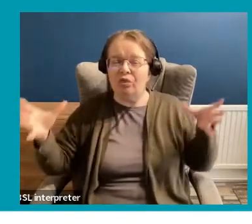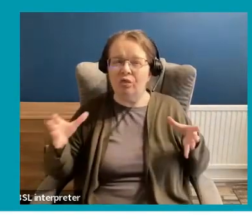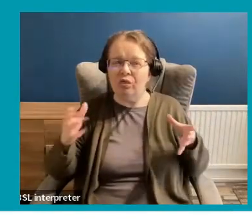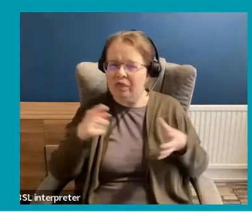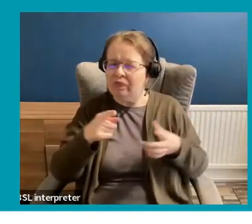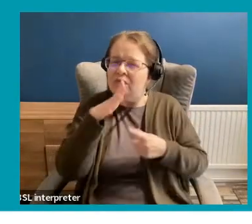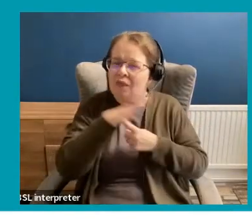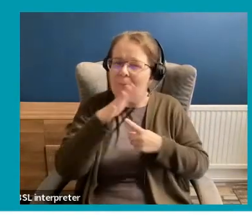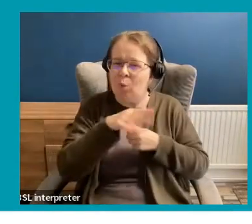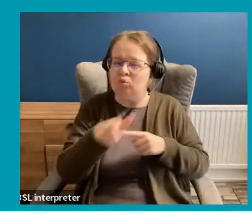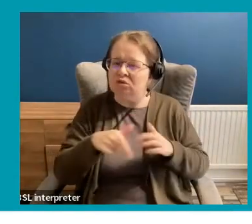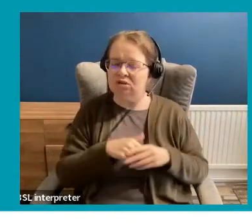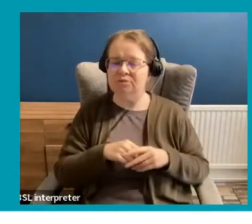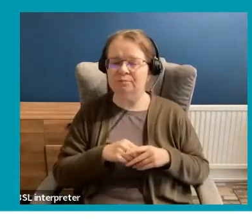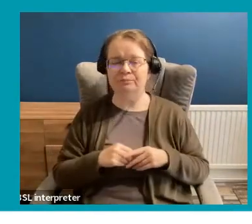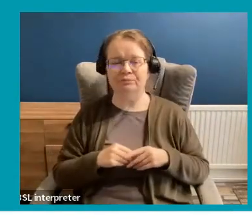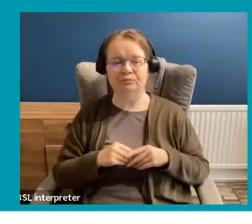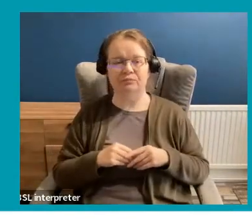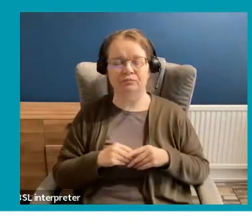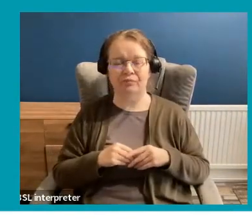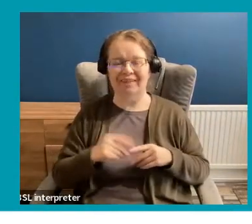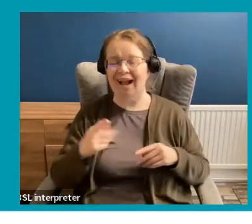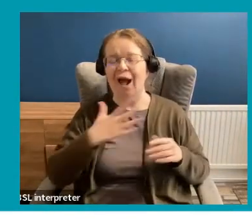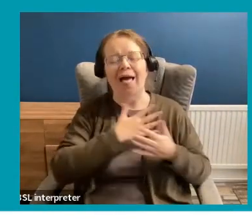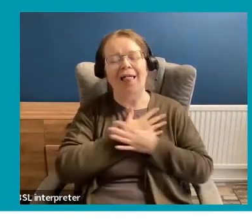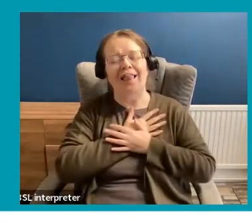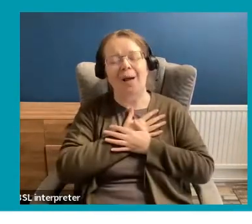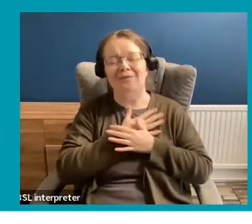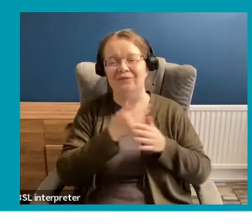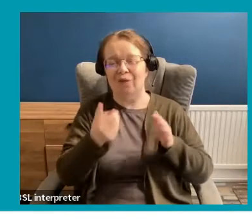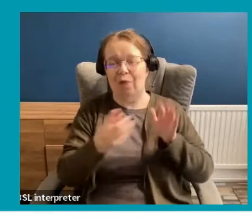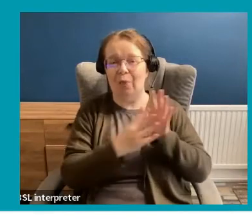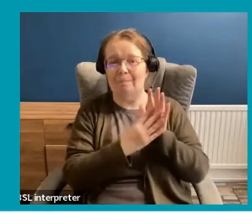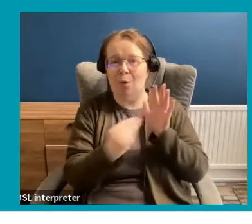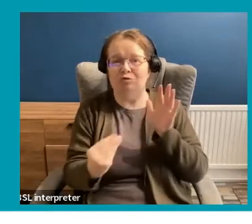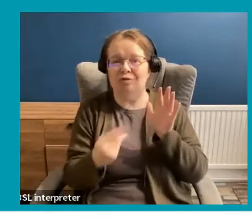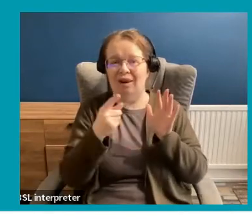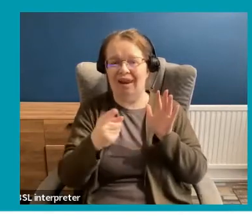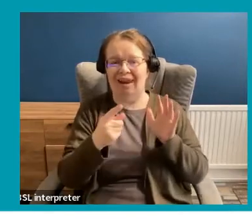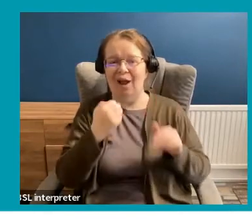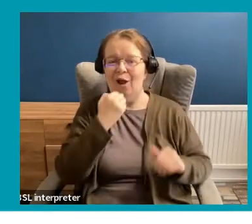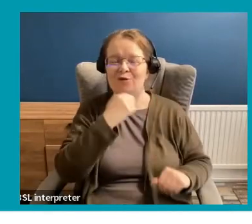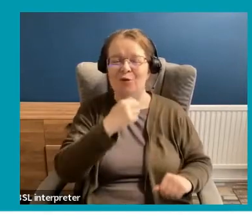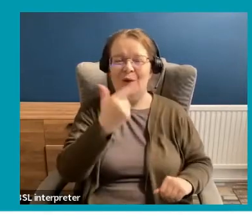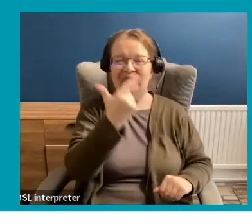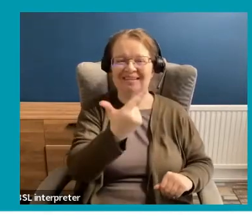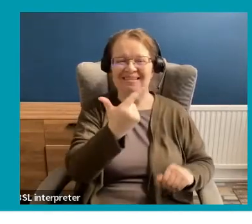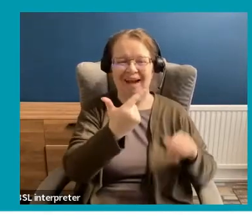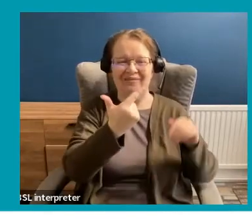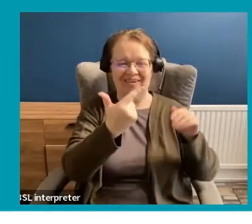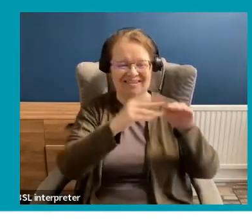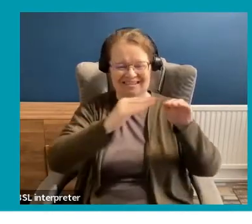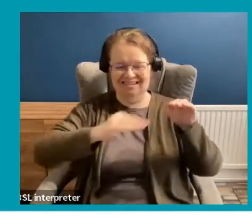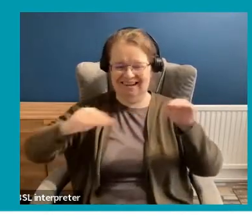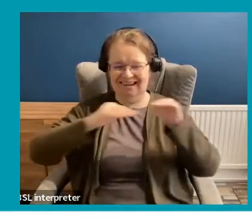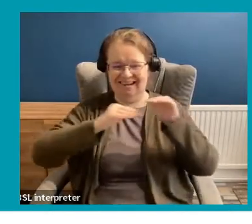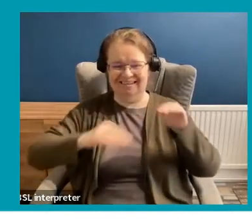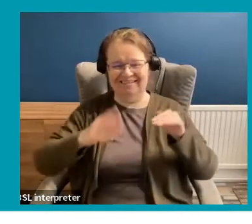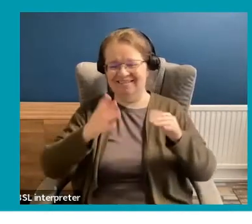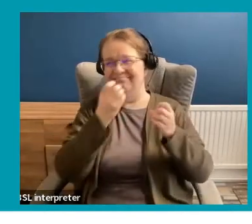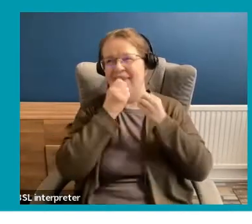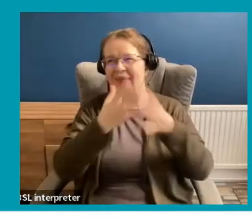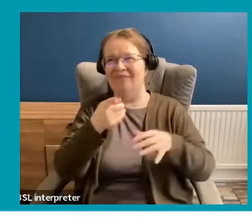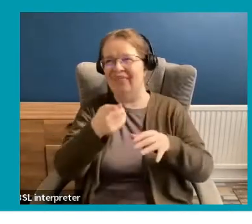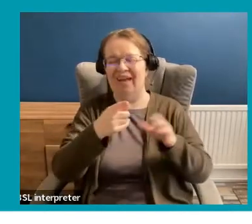So, I left the model and I love the fact that you used seven C of what goes on.